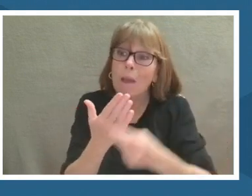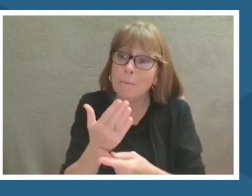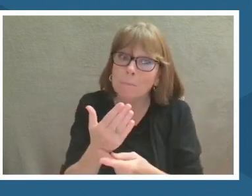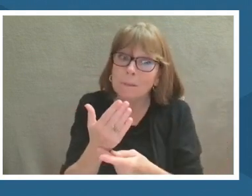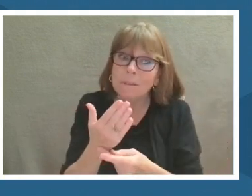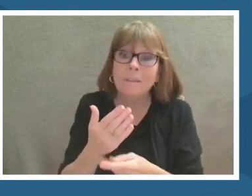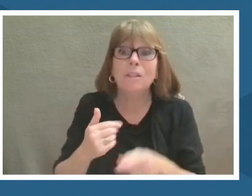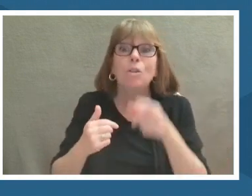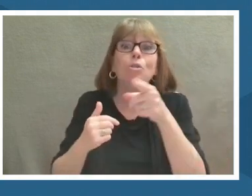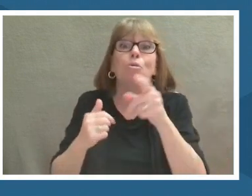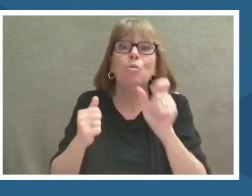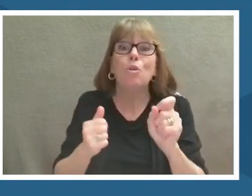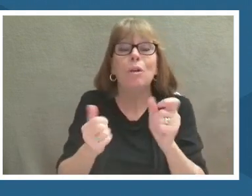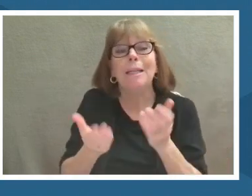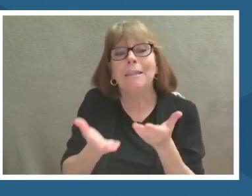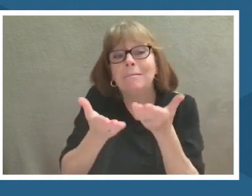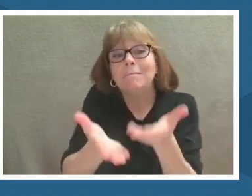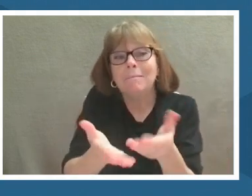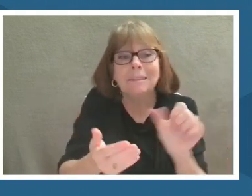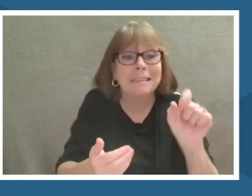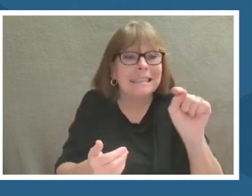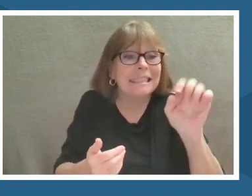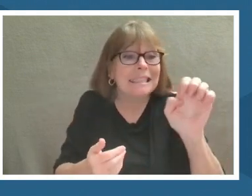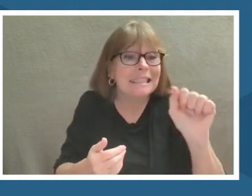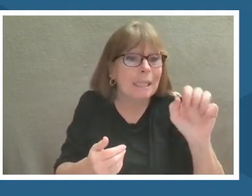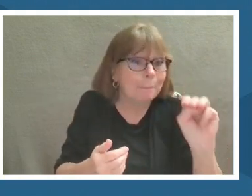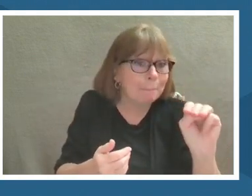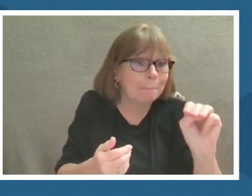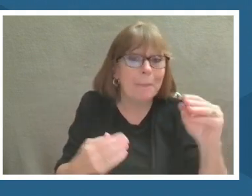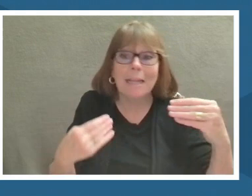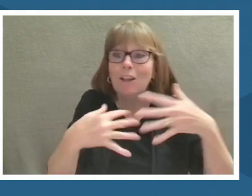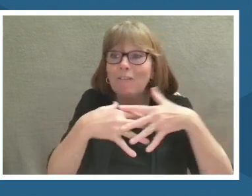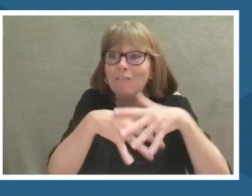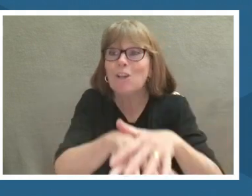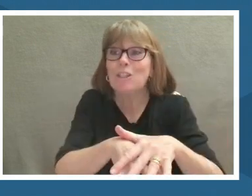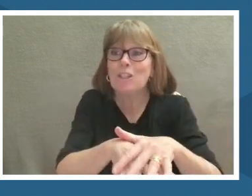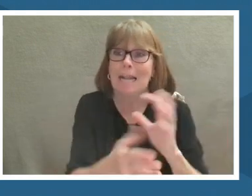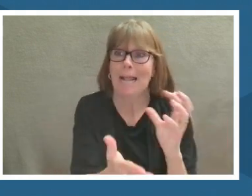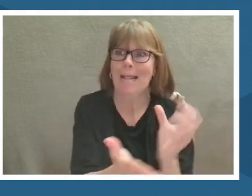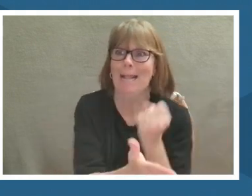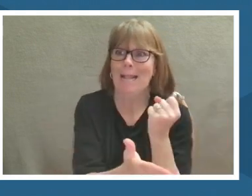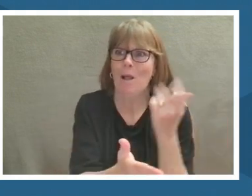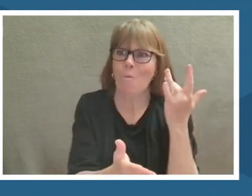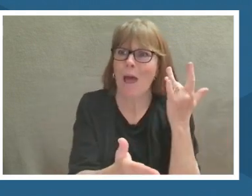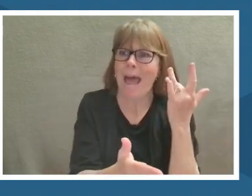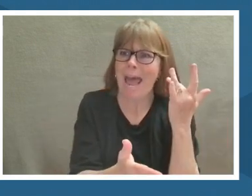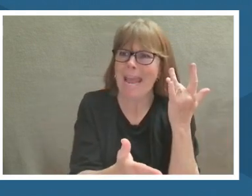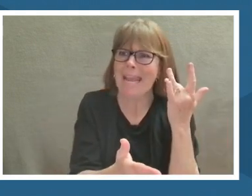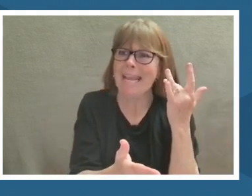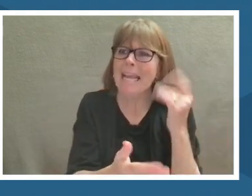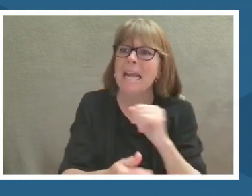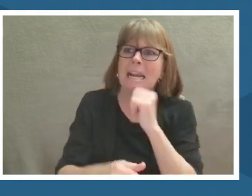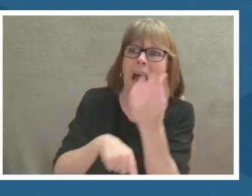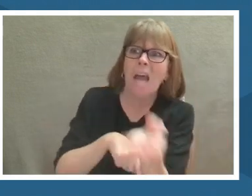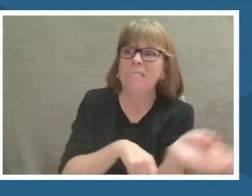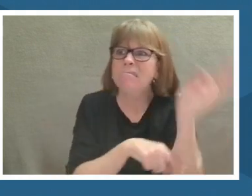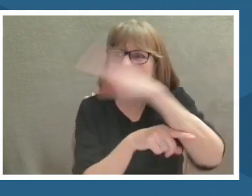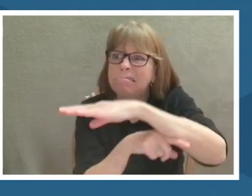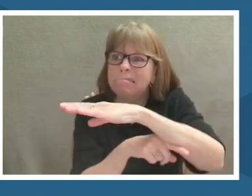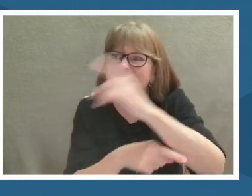convergence uh activities right because it's less stress about the meeting the